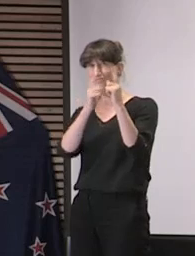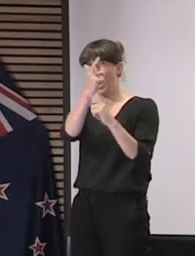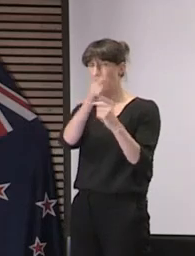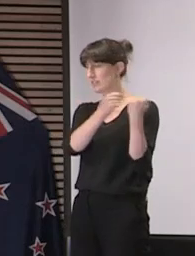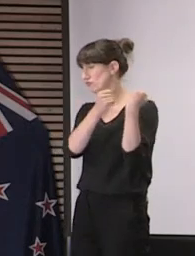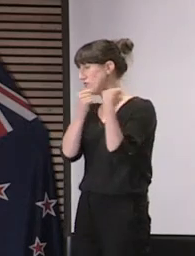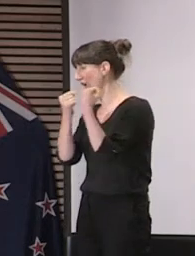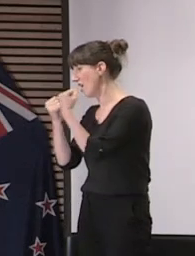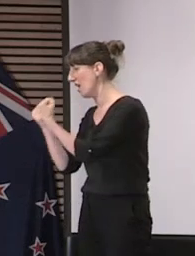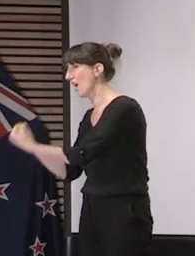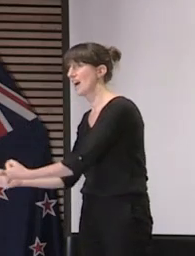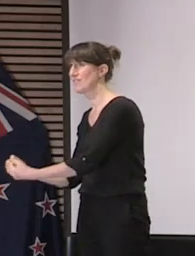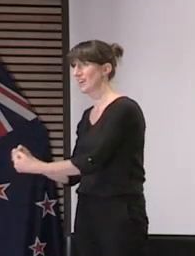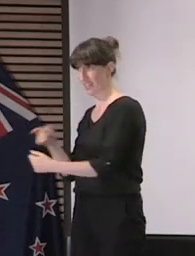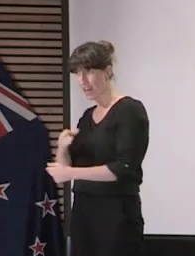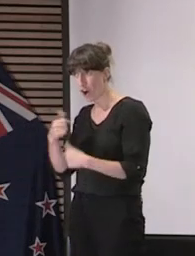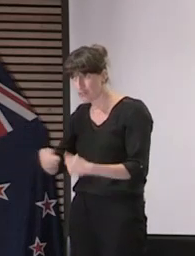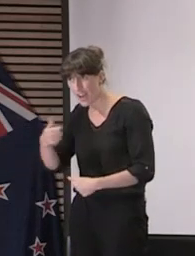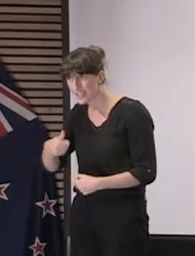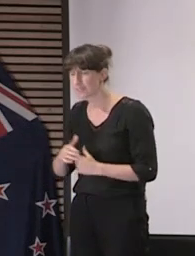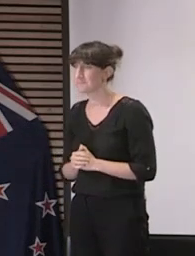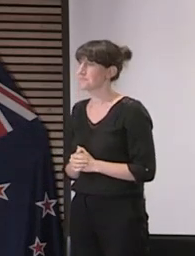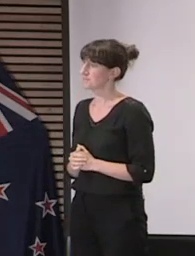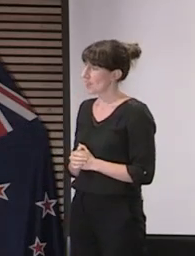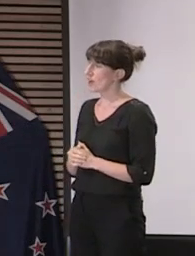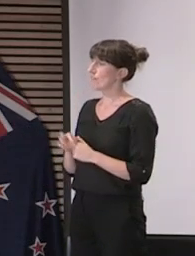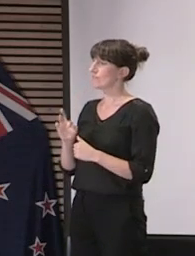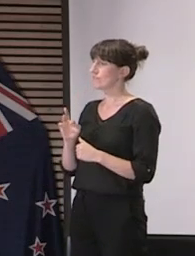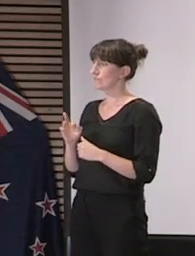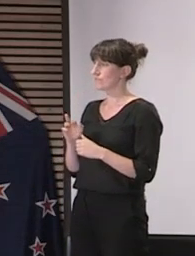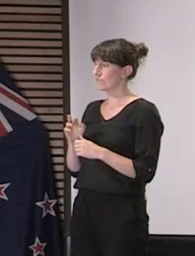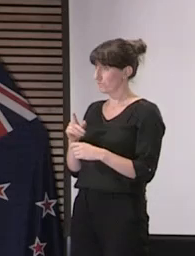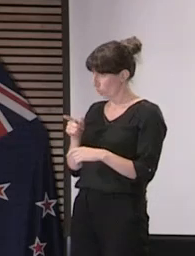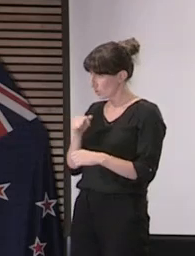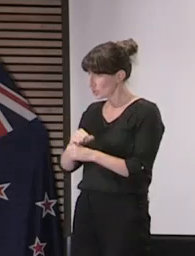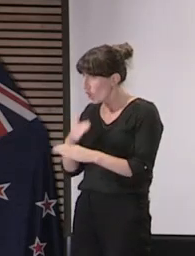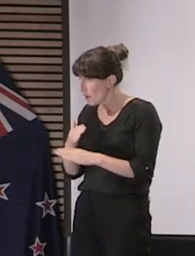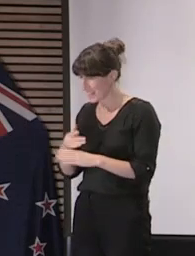services travel is one of the exemptions, but if we accept